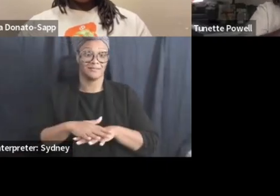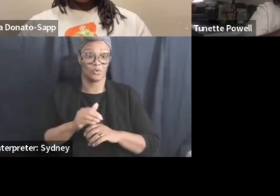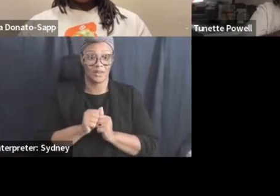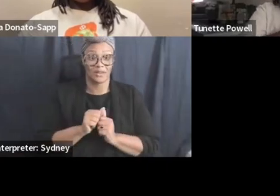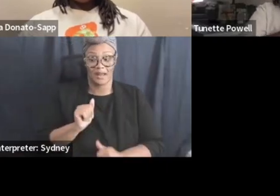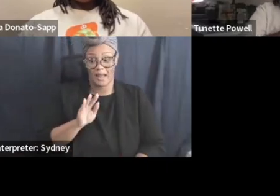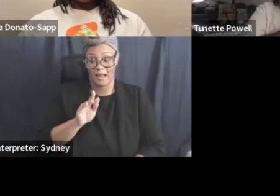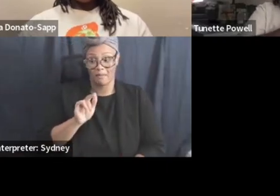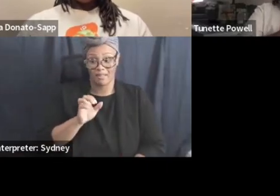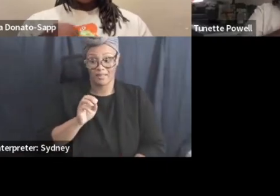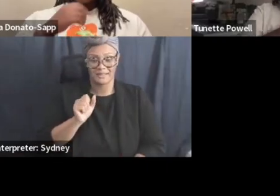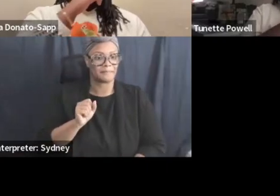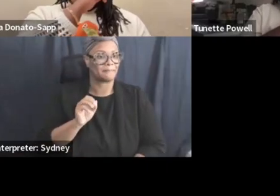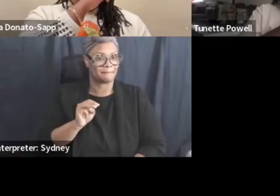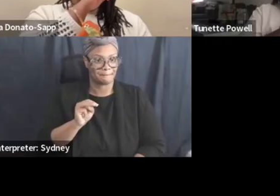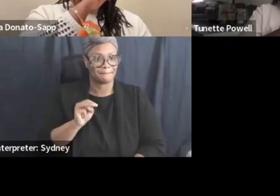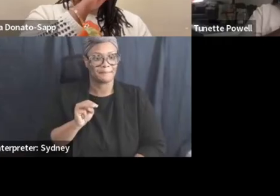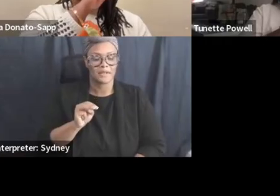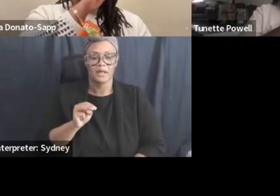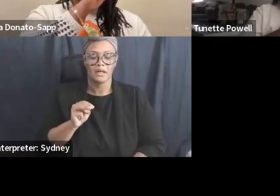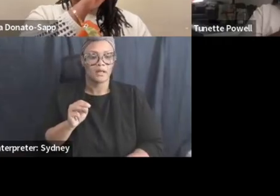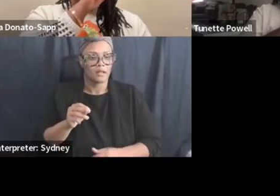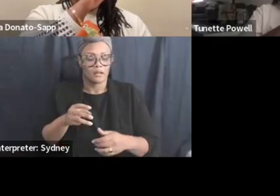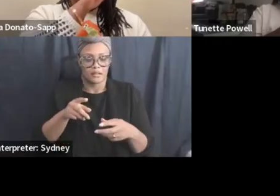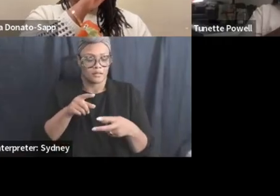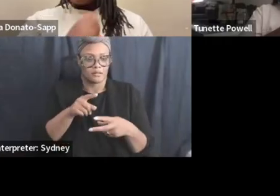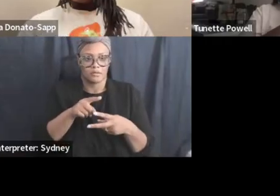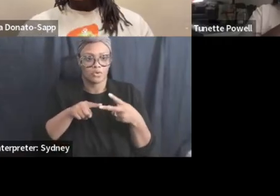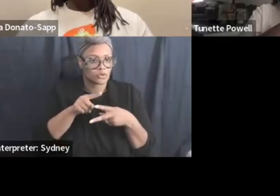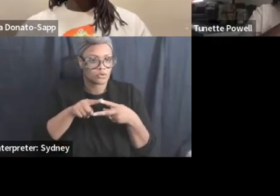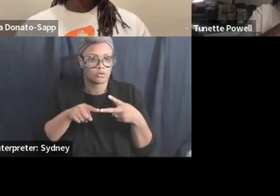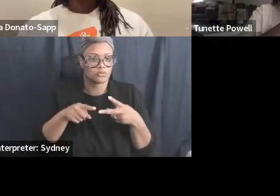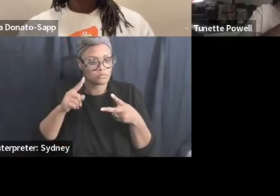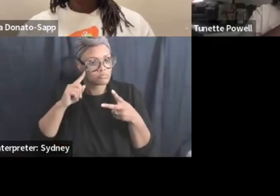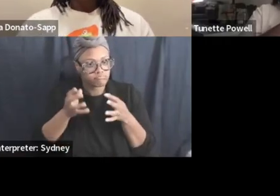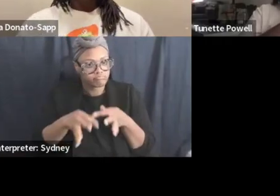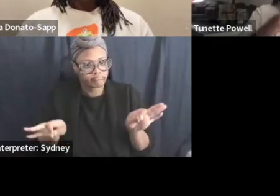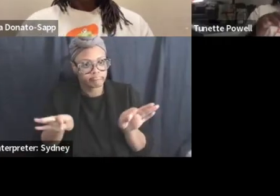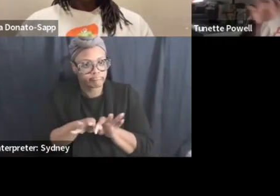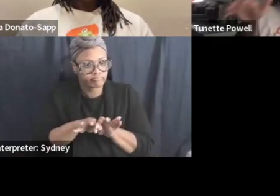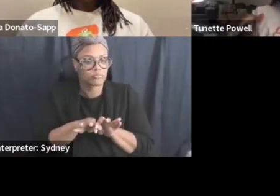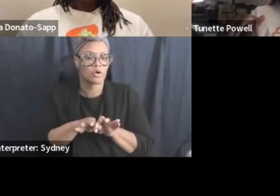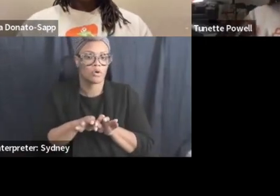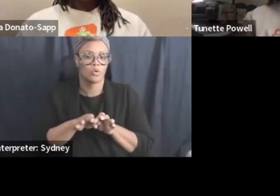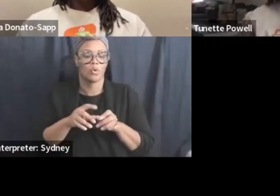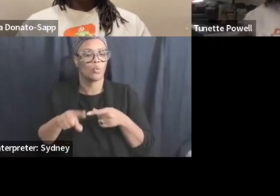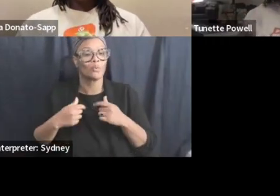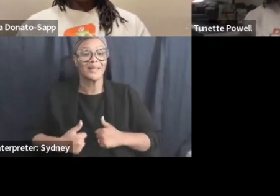and disabled definitely matters and we live in such a black, um, and ableist society.